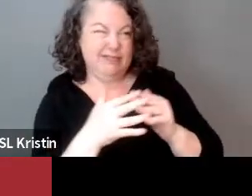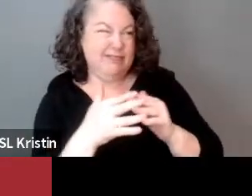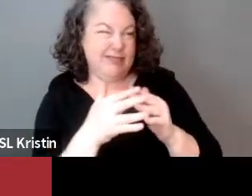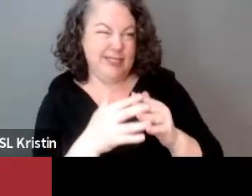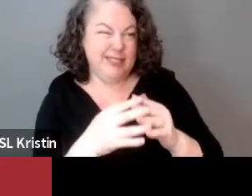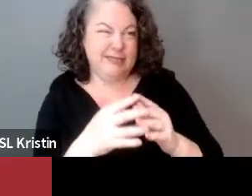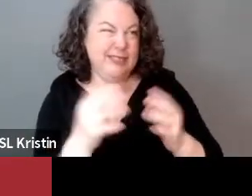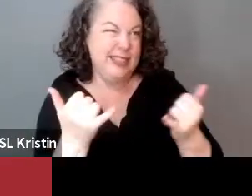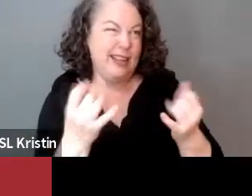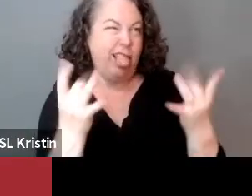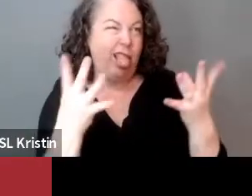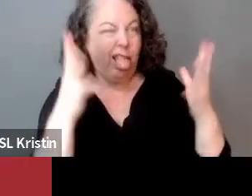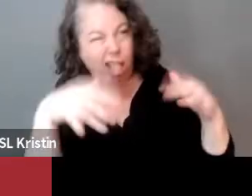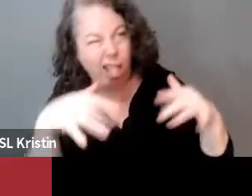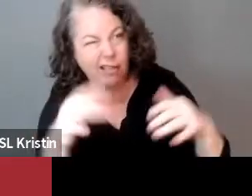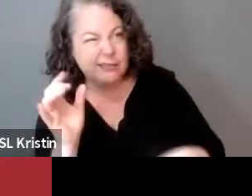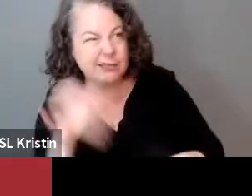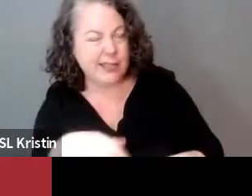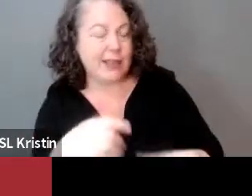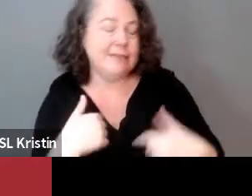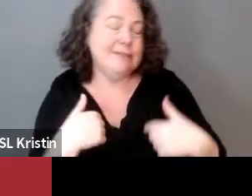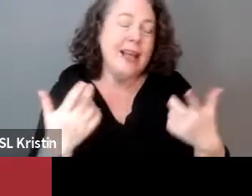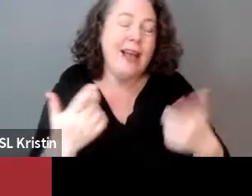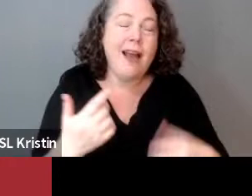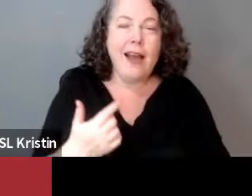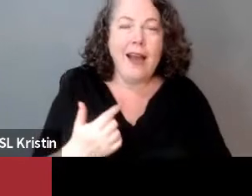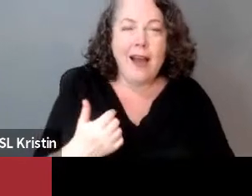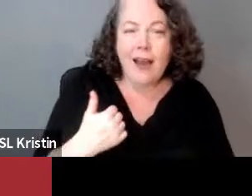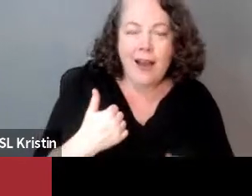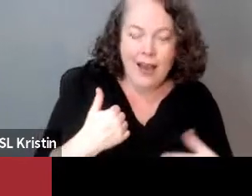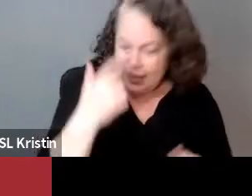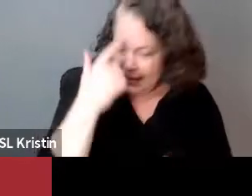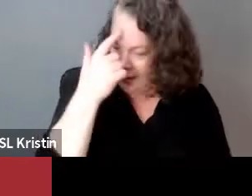I'm in my early 60s.